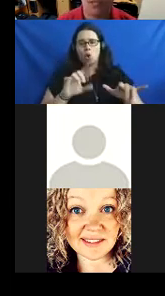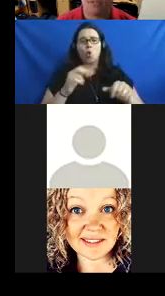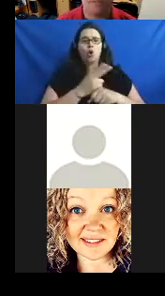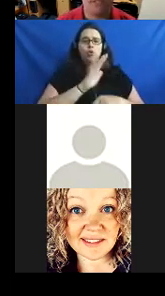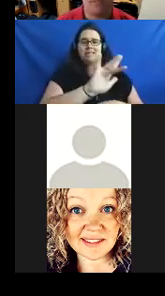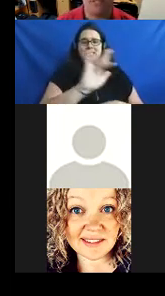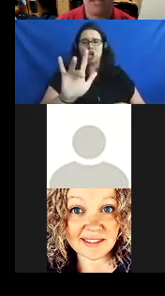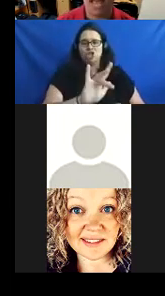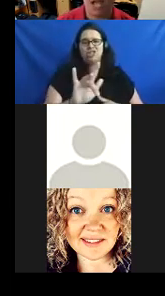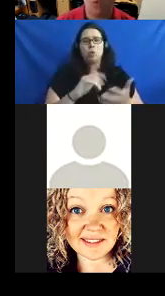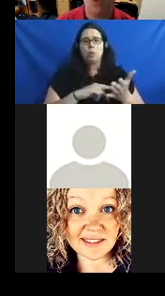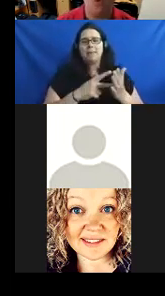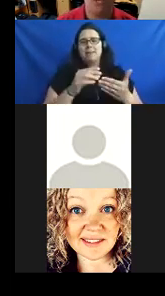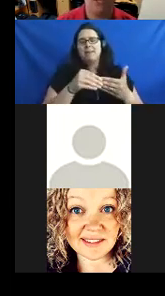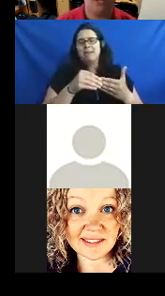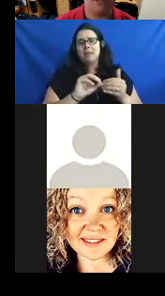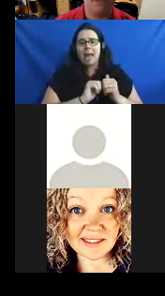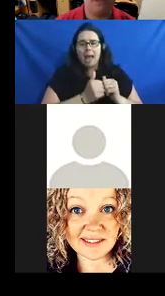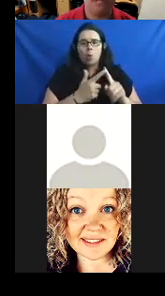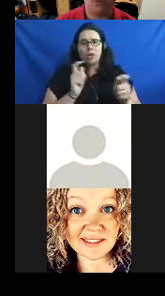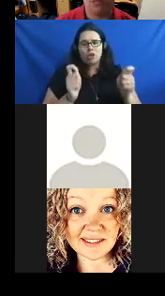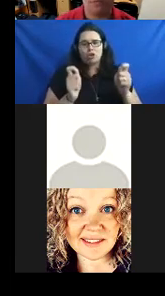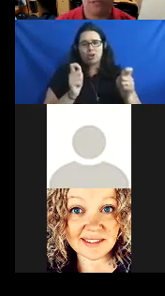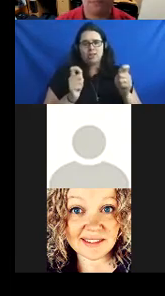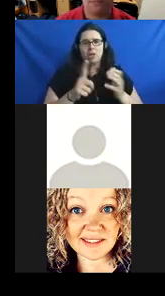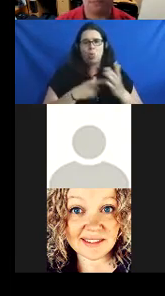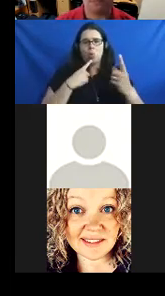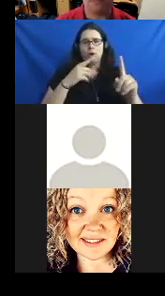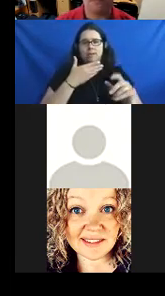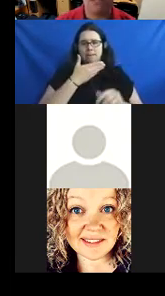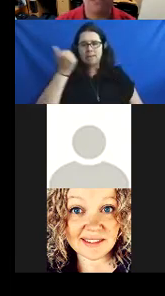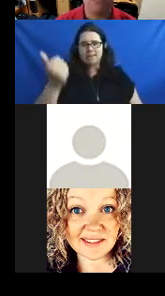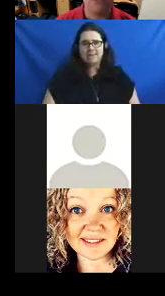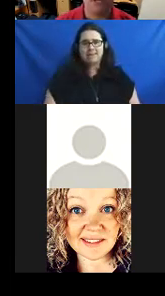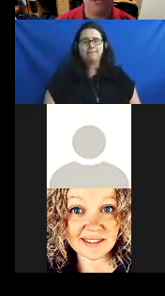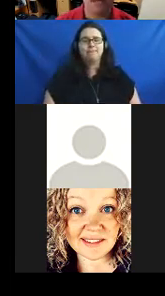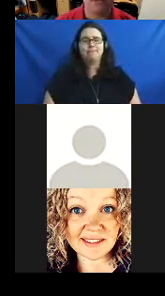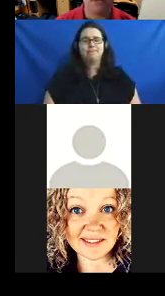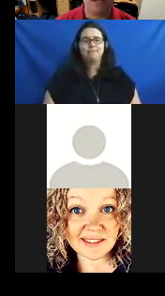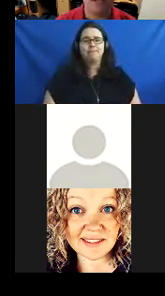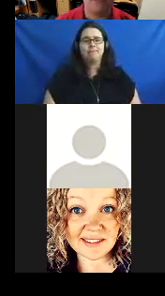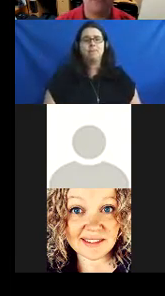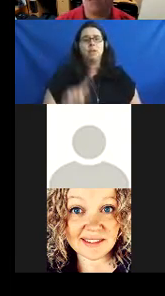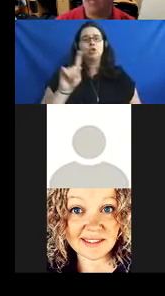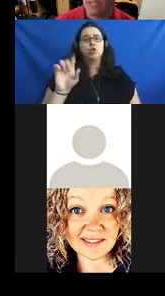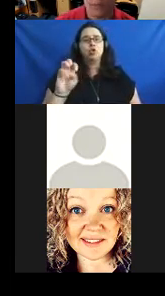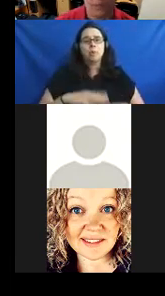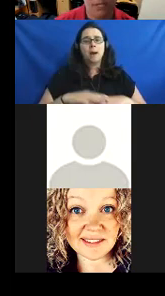WE HAVE FLEXIBILITY IN HOW WE ADJUST AND WHAT WORKS BEST. ZOOM ON A MacTHERE IS A LINK.